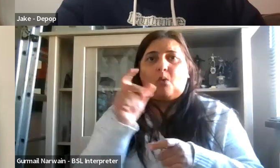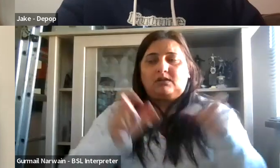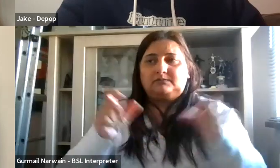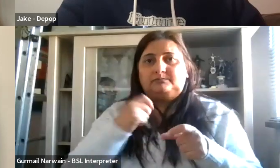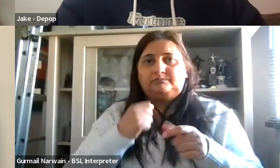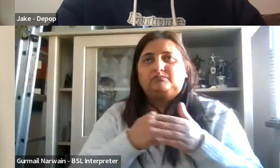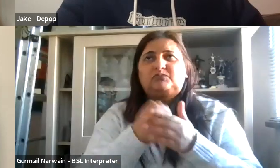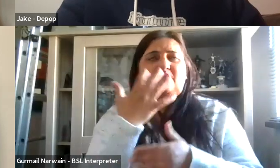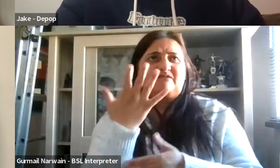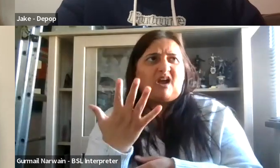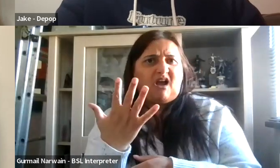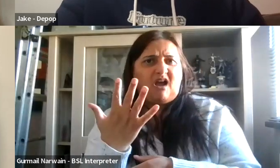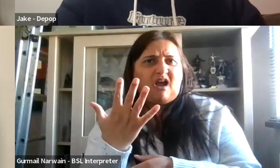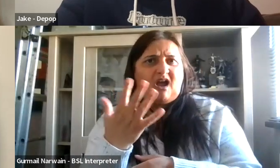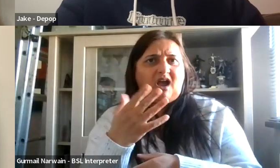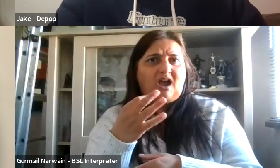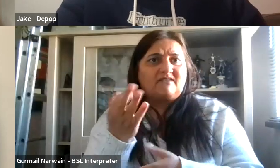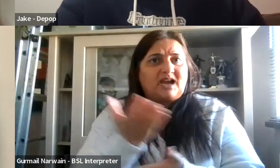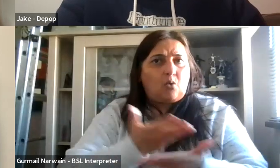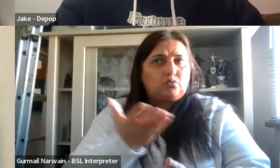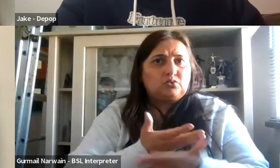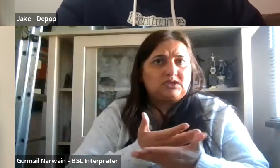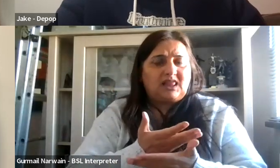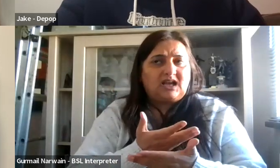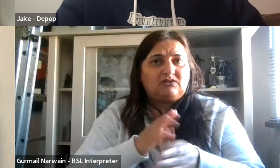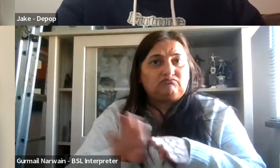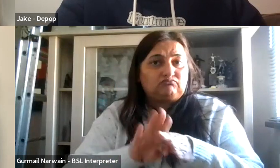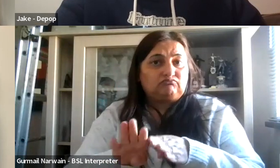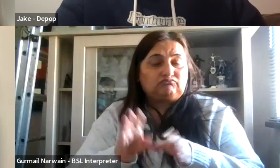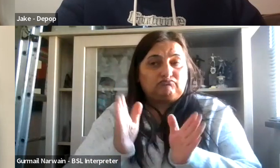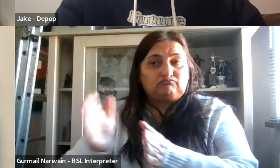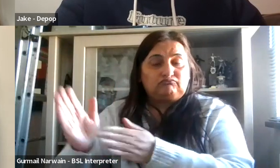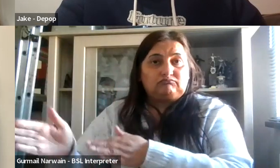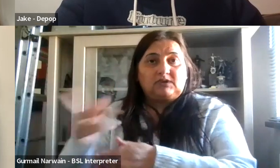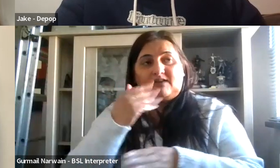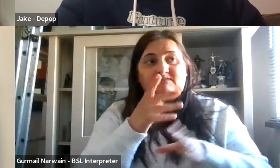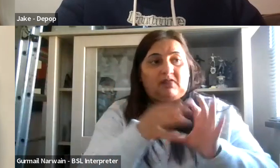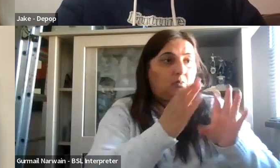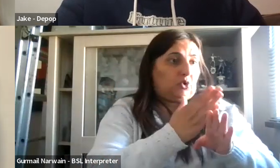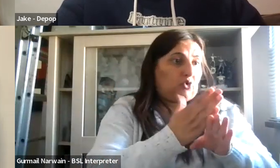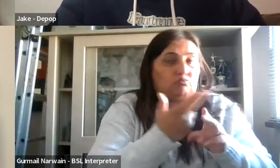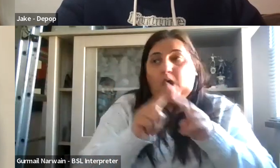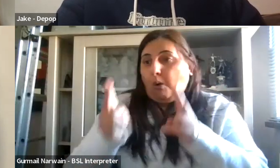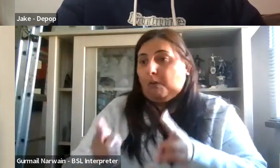to 5 counseling or coaching sessions, and that can be on anything from work or at home. space, every employees gets up to five coaching session the.